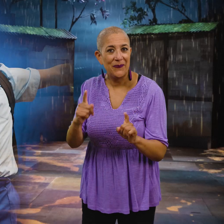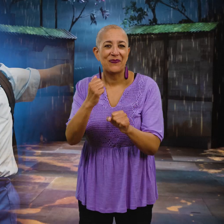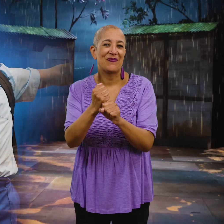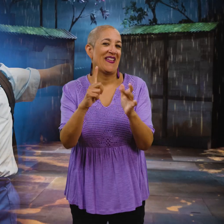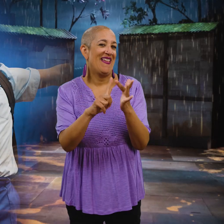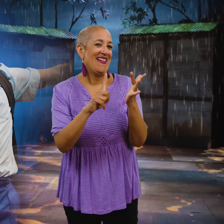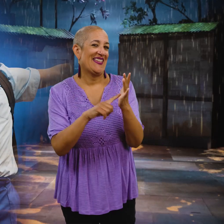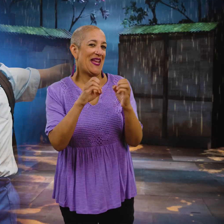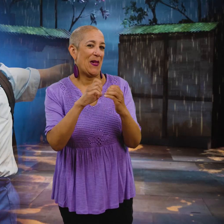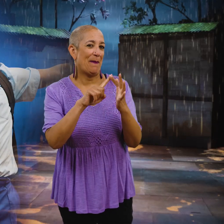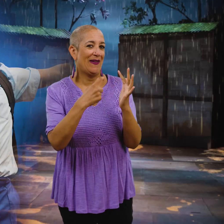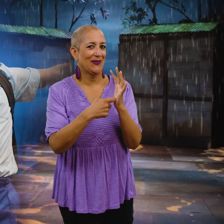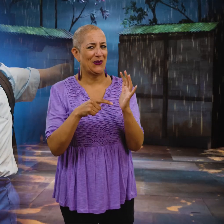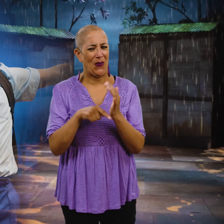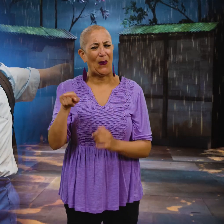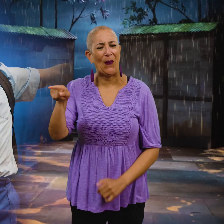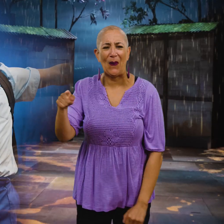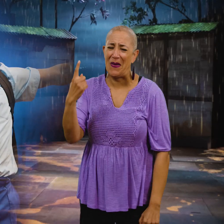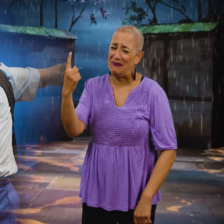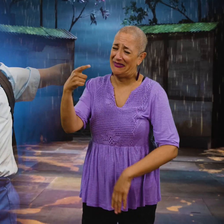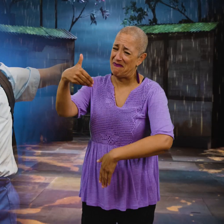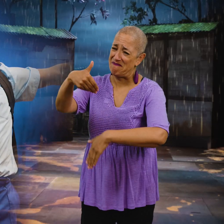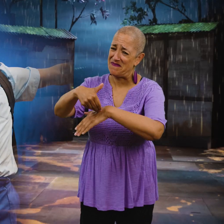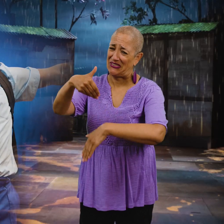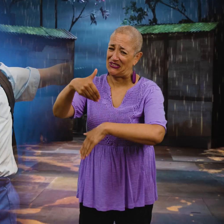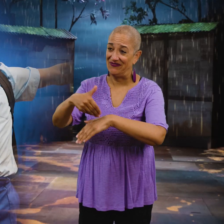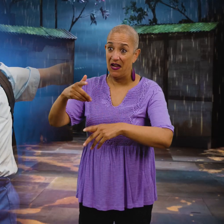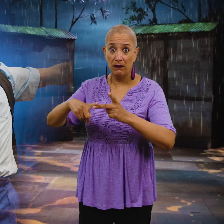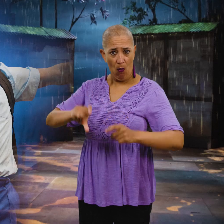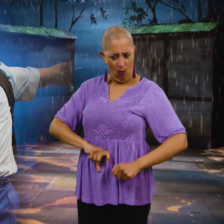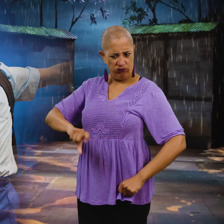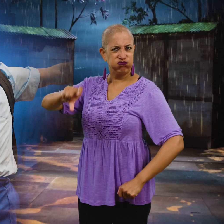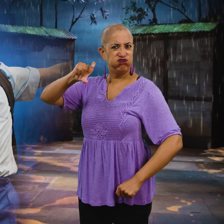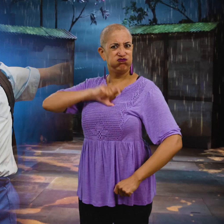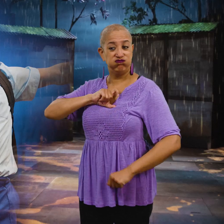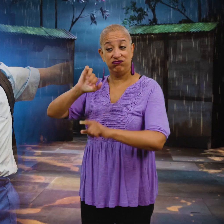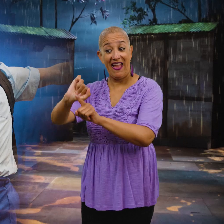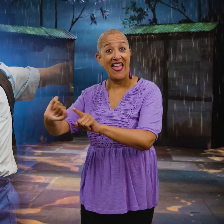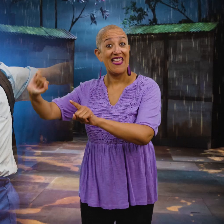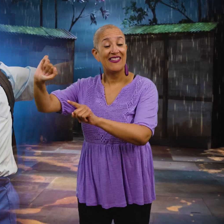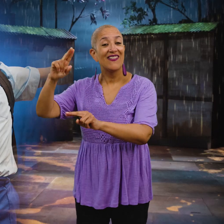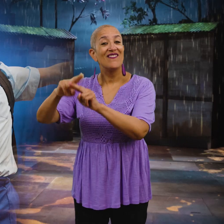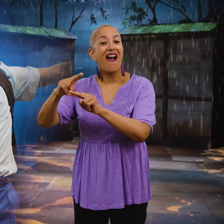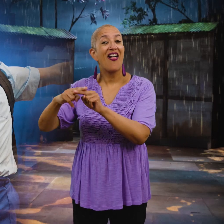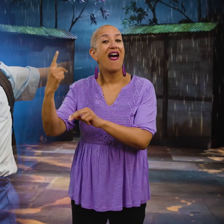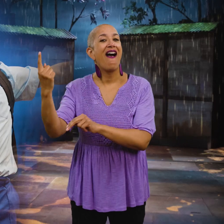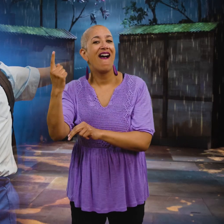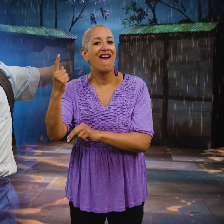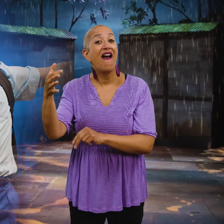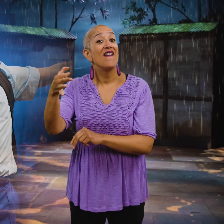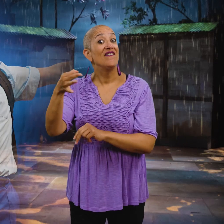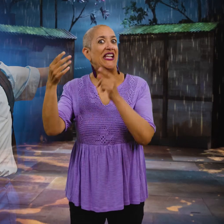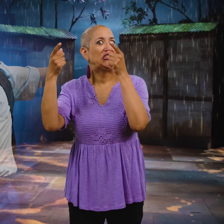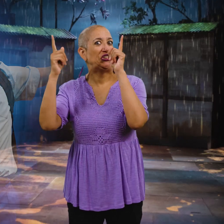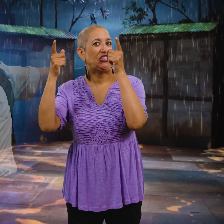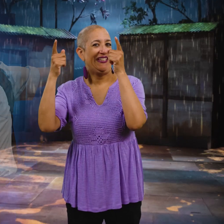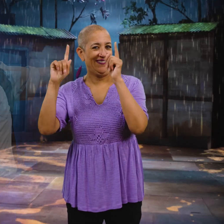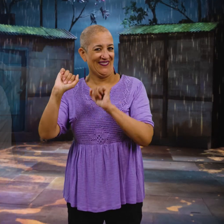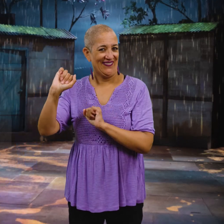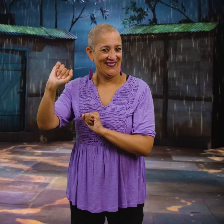the confident and mischievous son of the village chief.